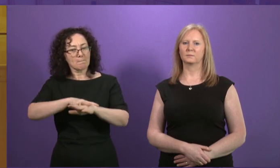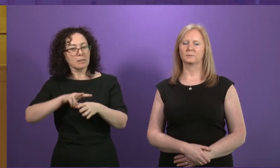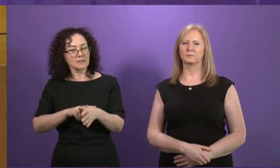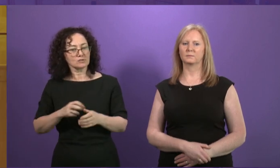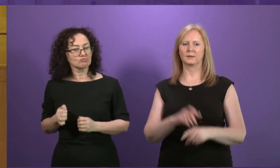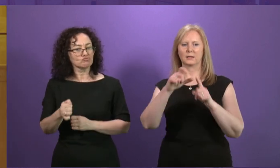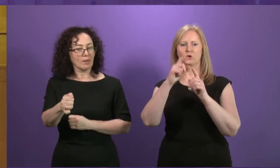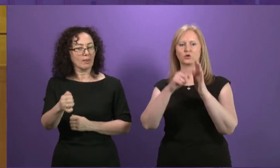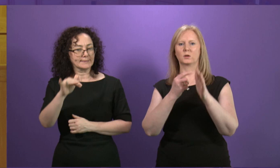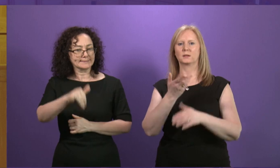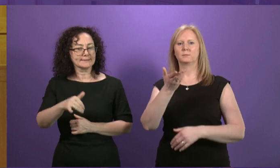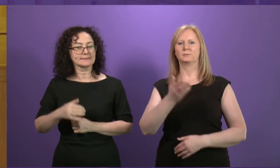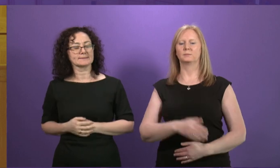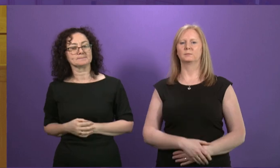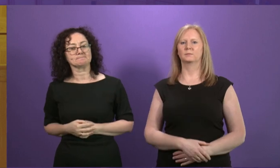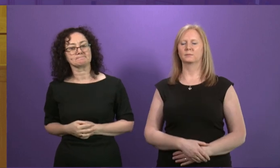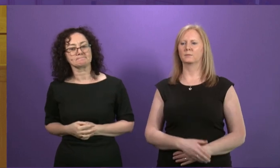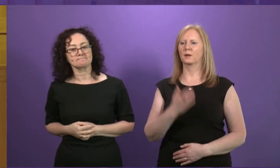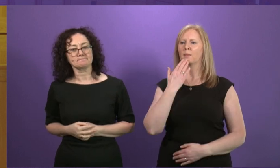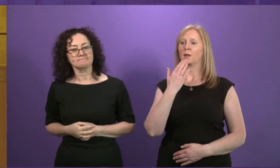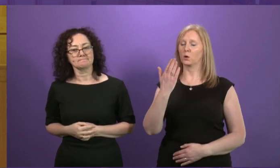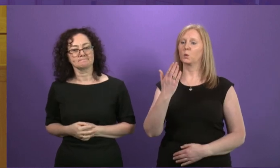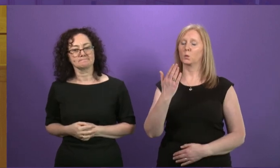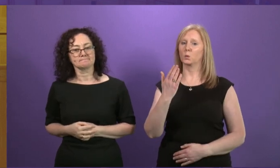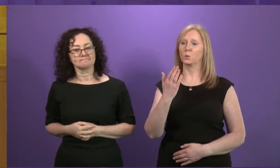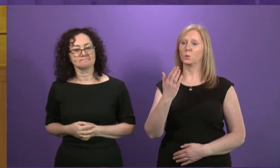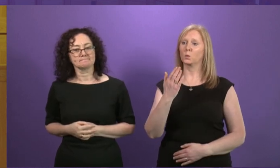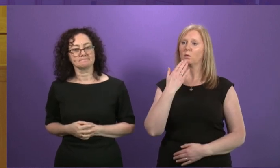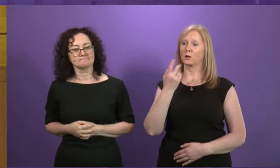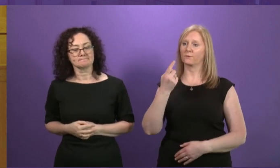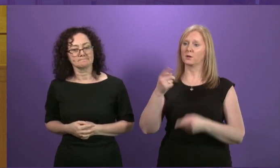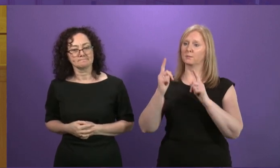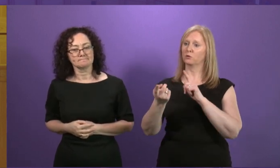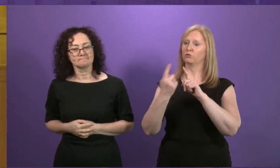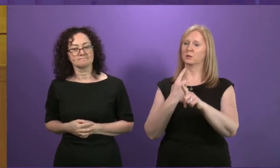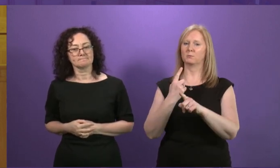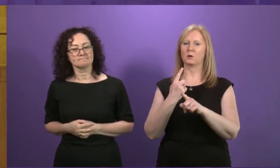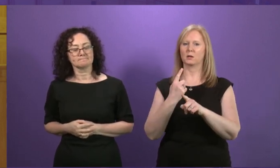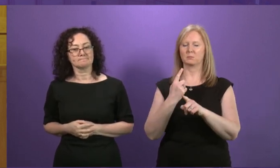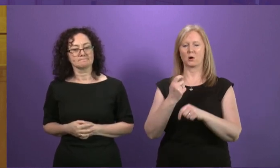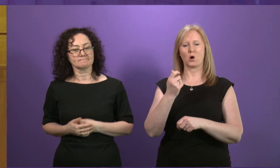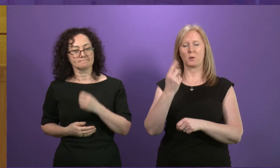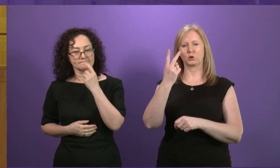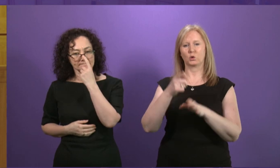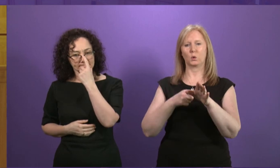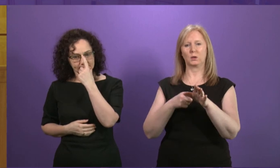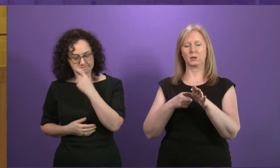Daniel Johnson: After almost two years and hundreds of thousands